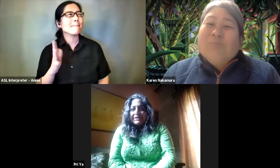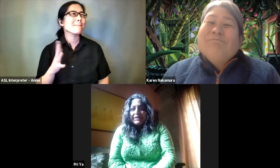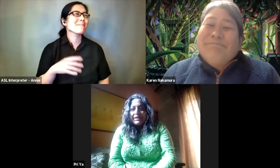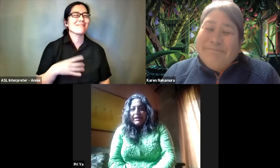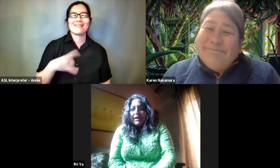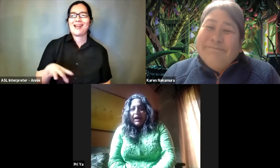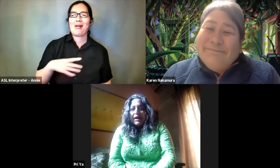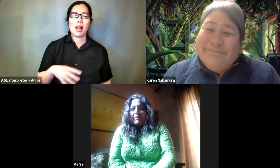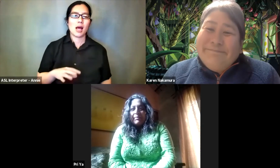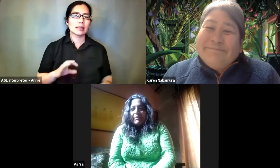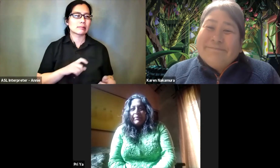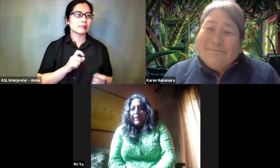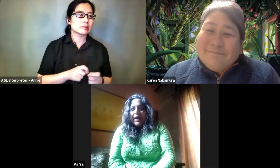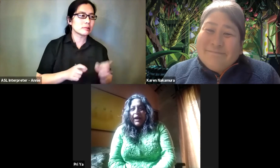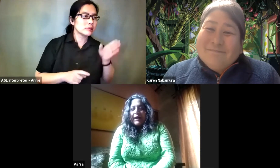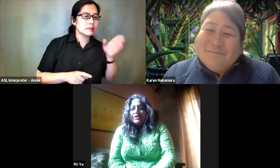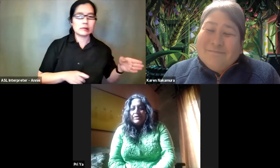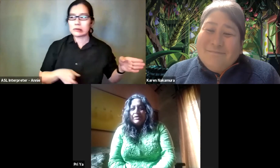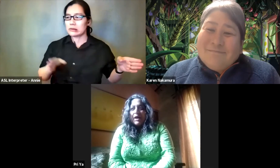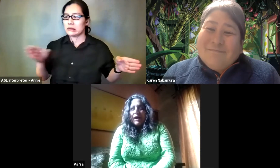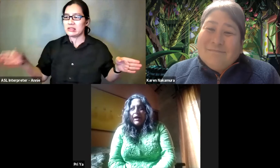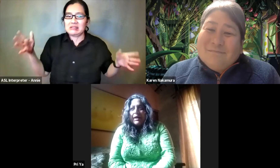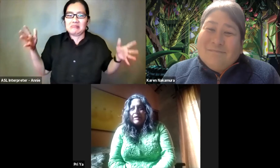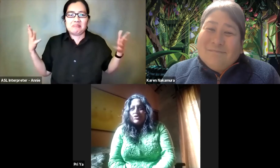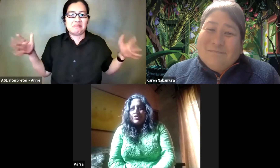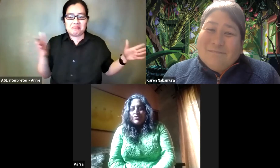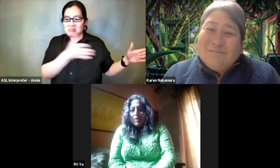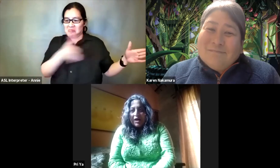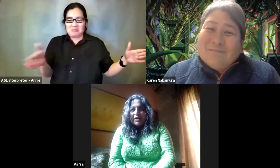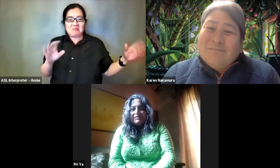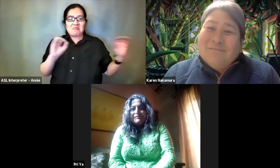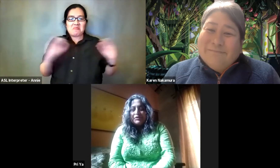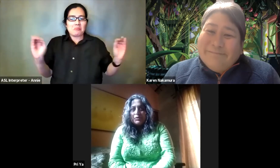Priya Ramasubban: And I I strive to.